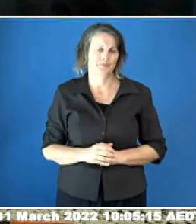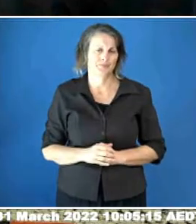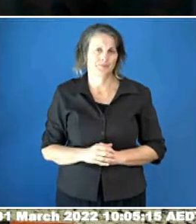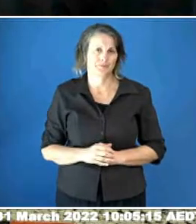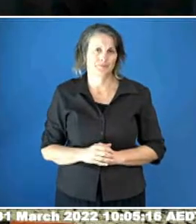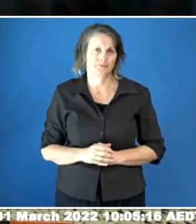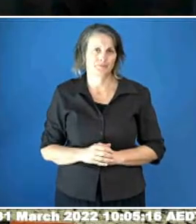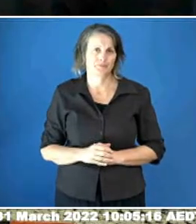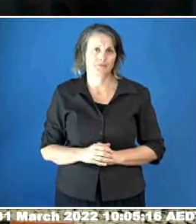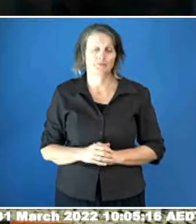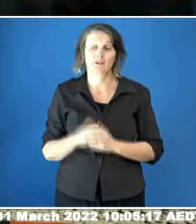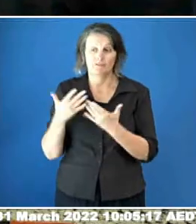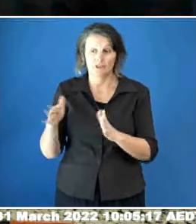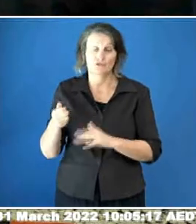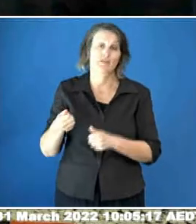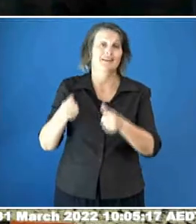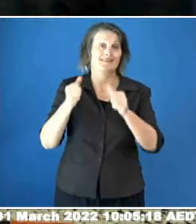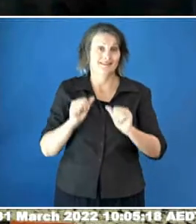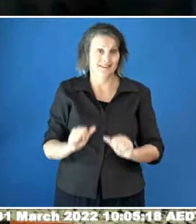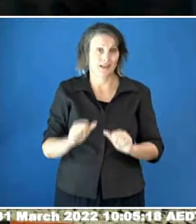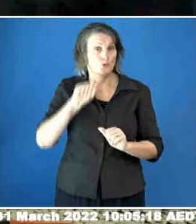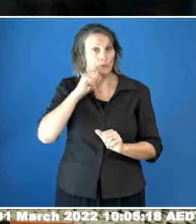pre-recorded some evidence with Niky and Niky's mother.